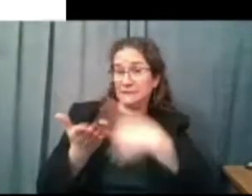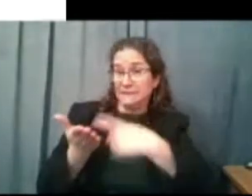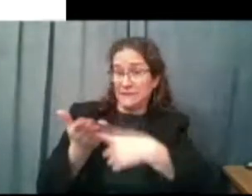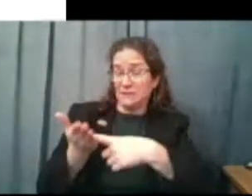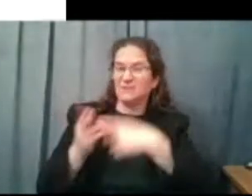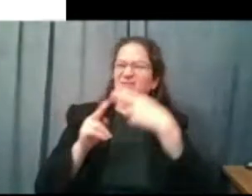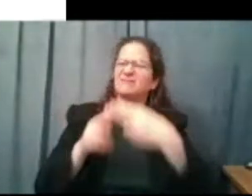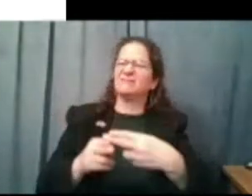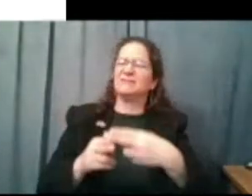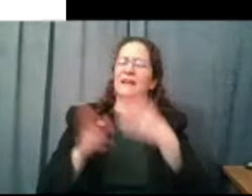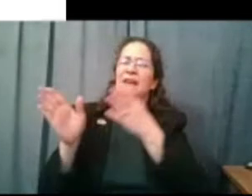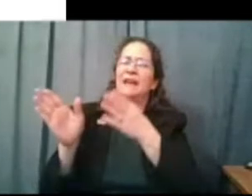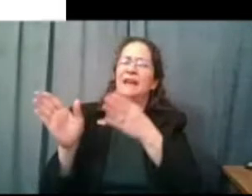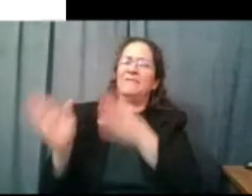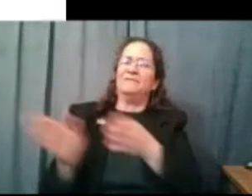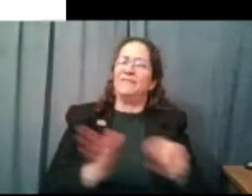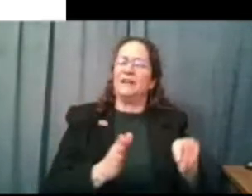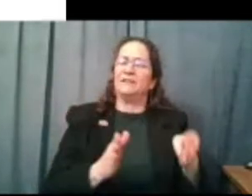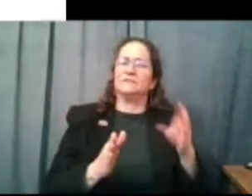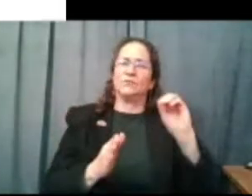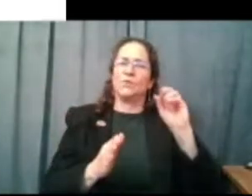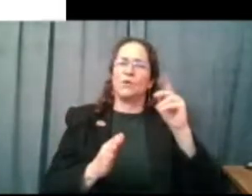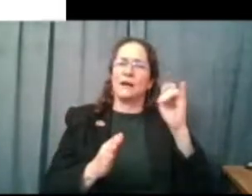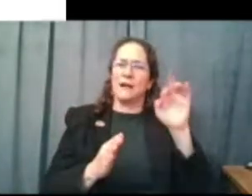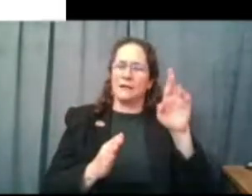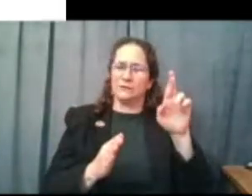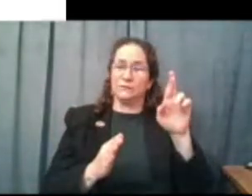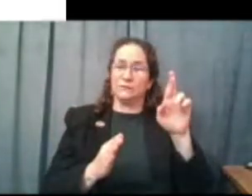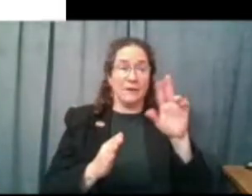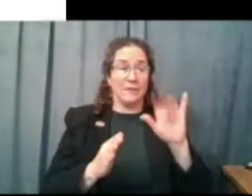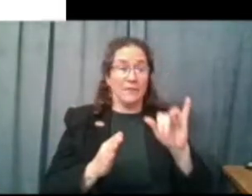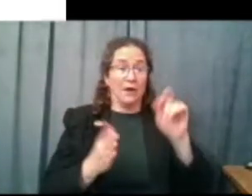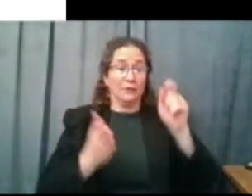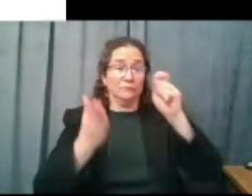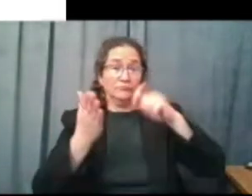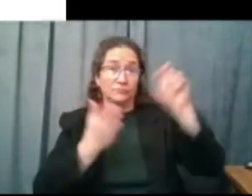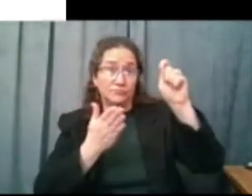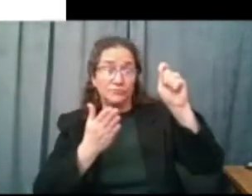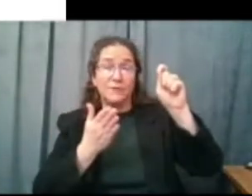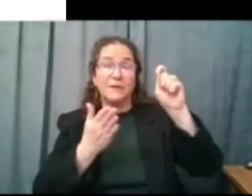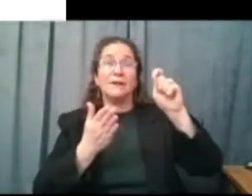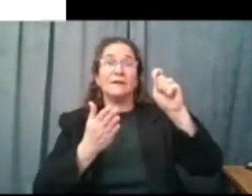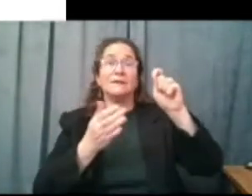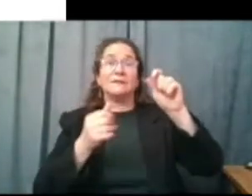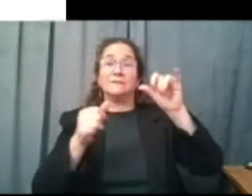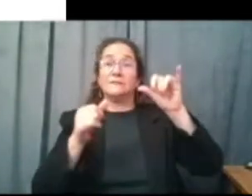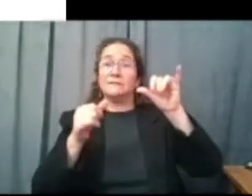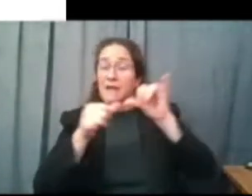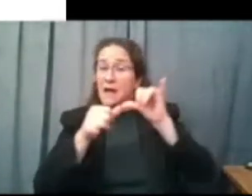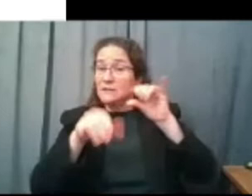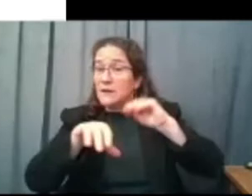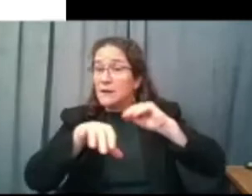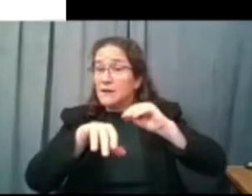means that it has a large effect size, so it is something that we want to utilize and use in not only our daily lives